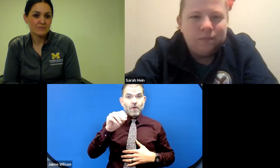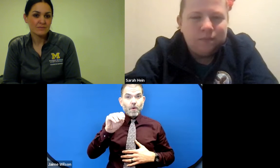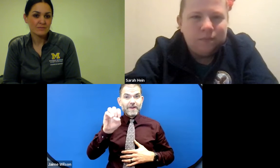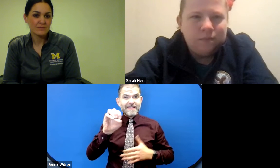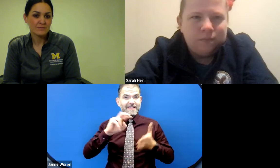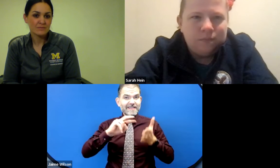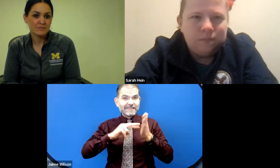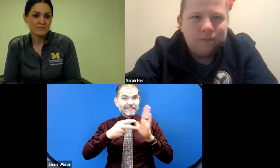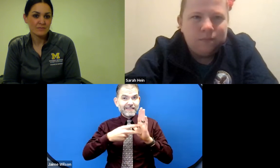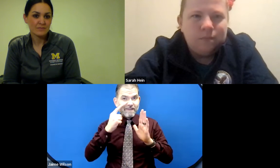ASL Interpreter: e, 4,